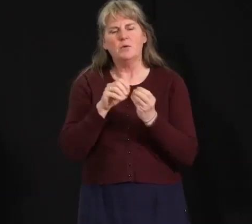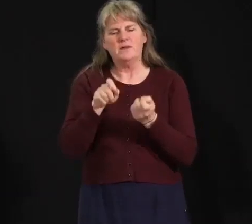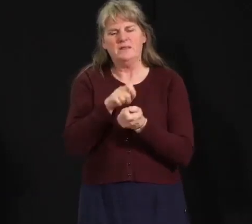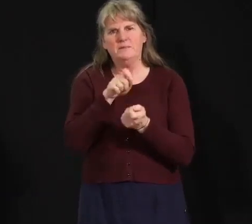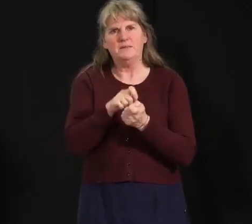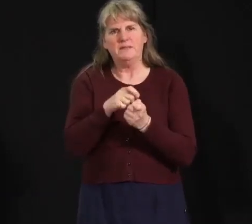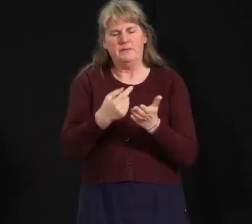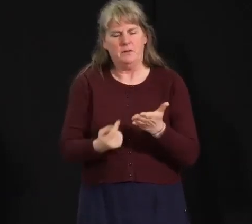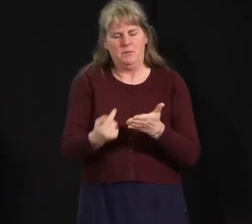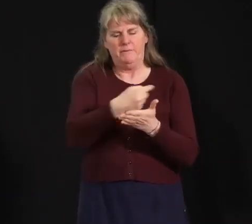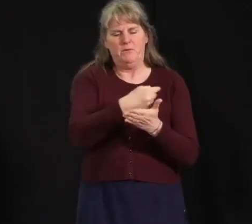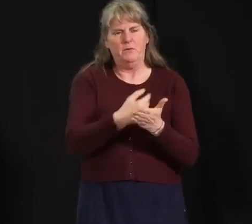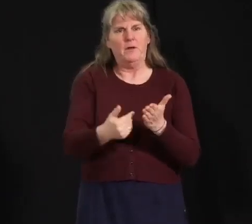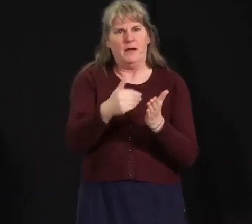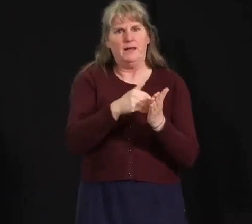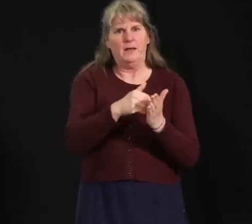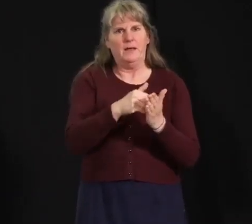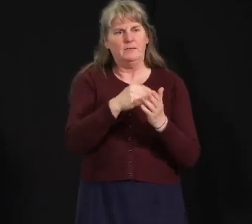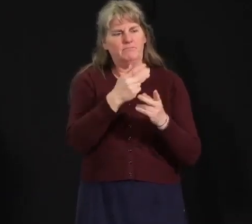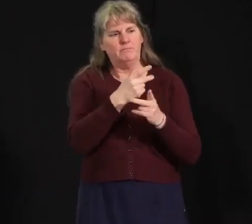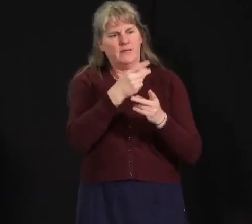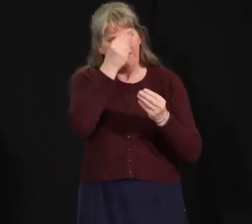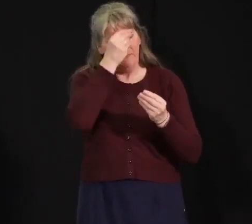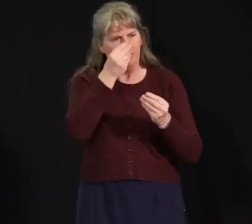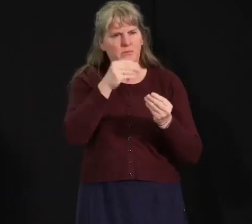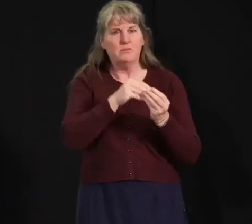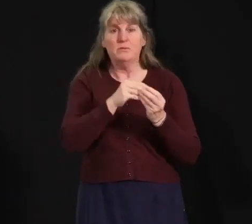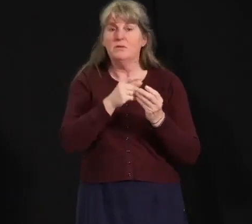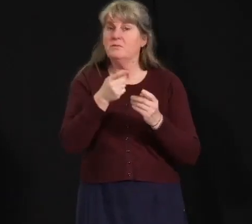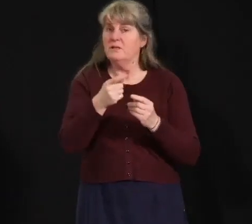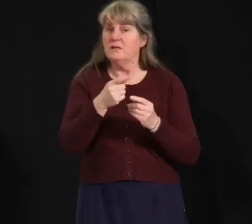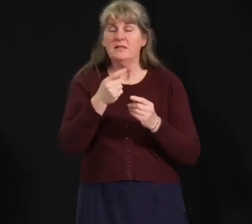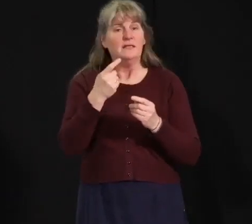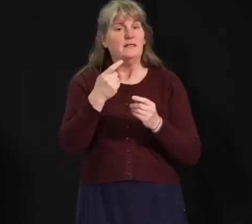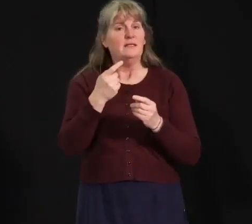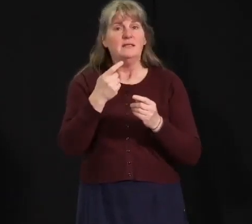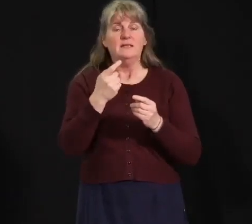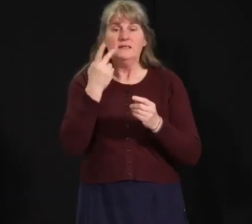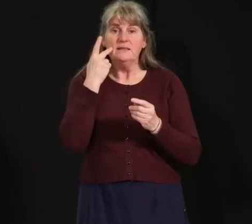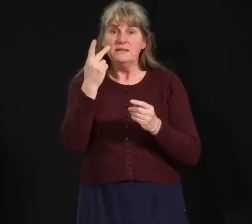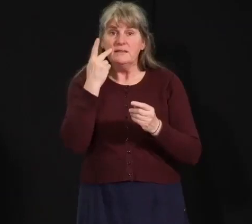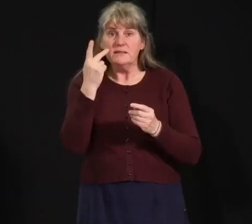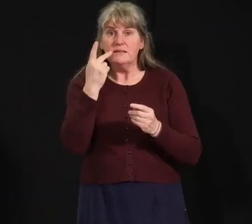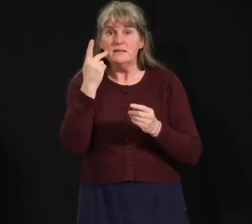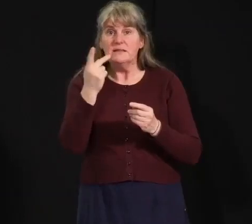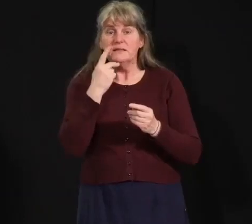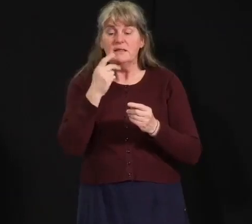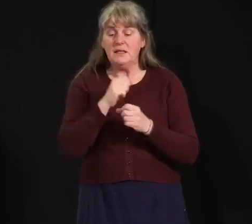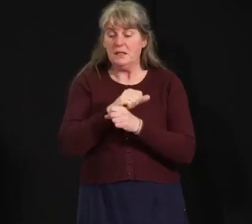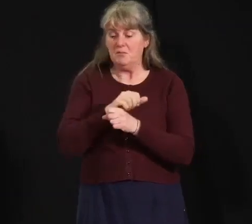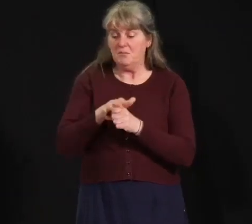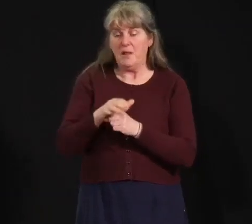the symptoms that we are seeing here? Yes.